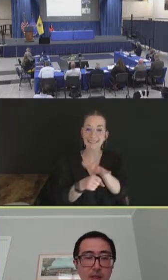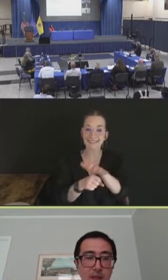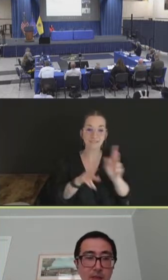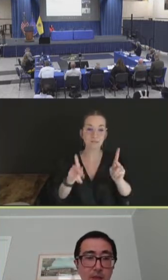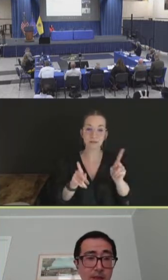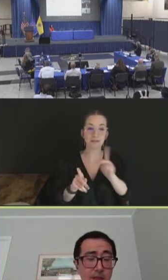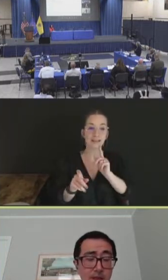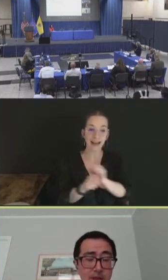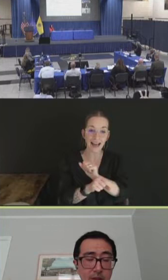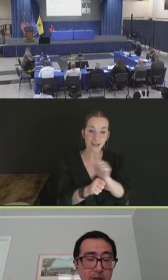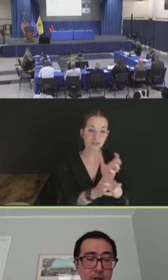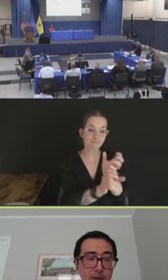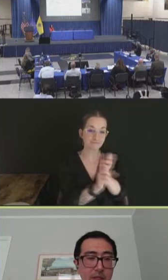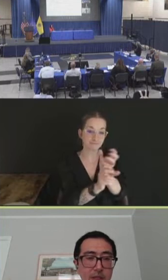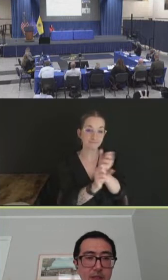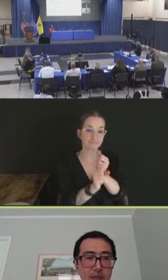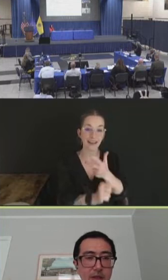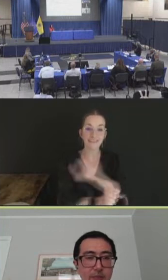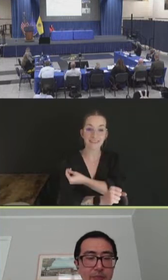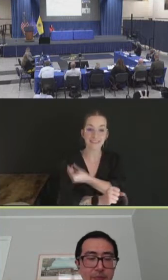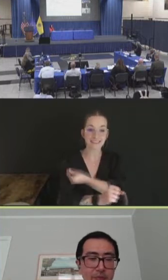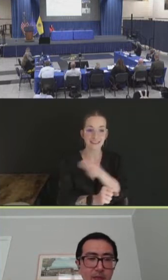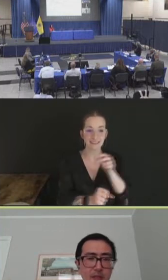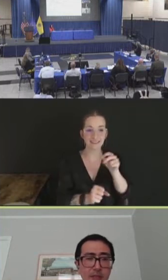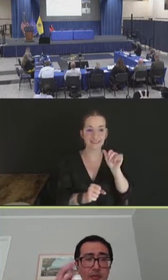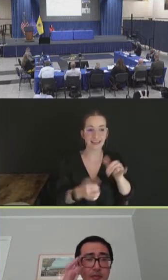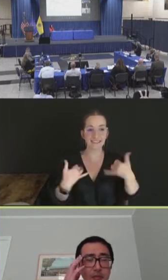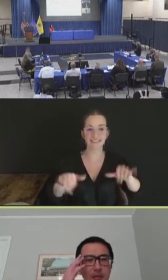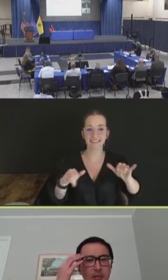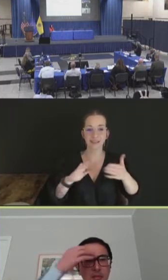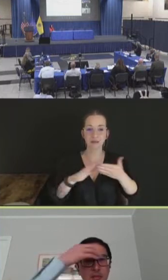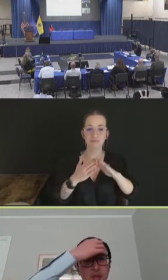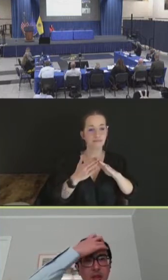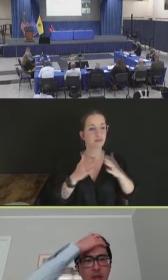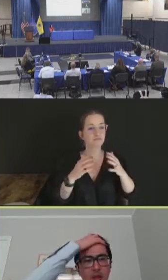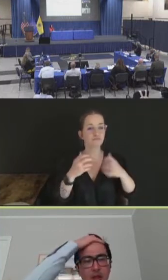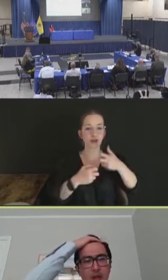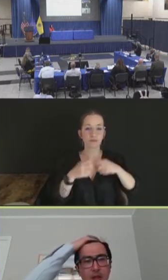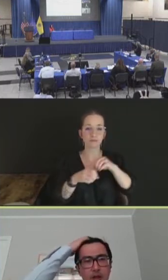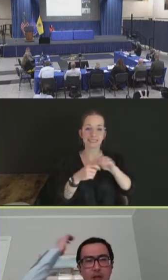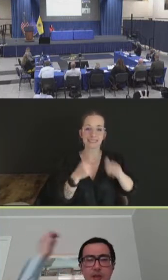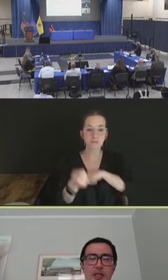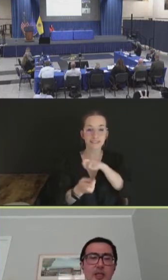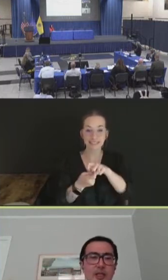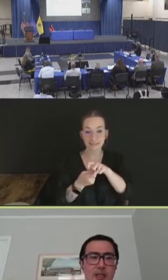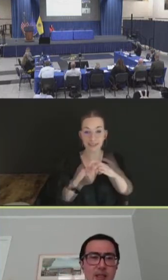for example, and certainly certain communities as you know. Next slide. Other recommendations,